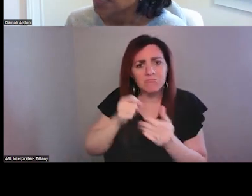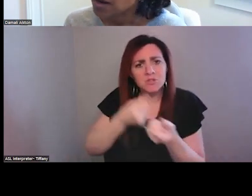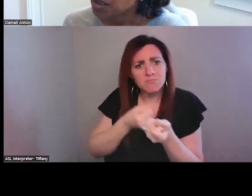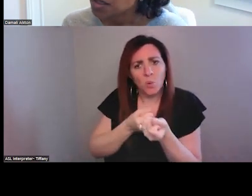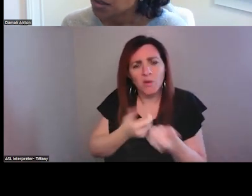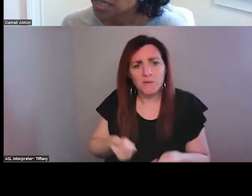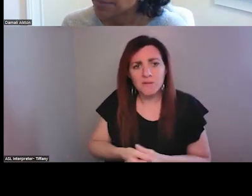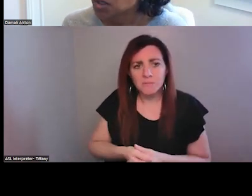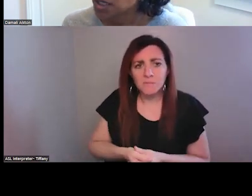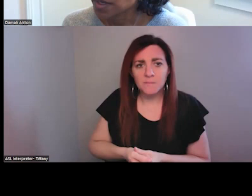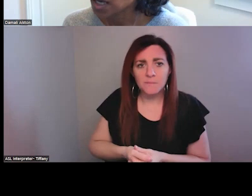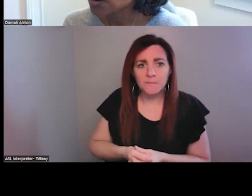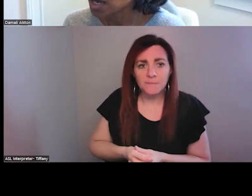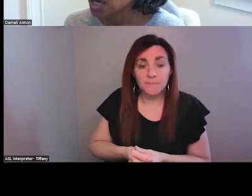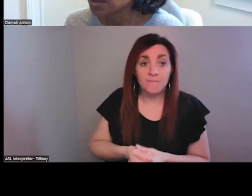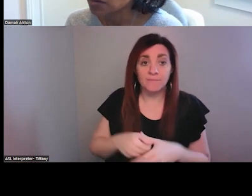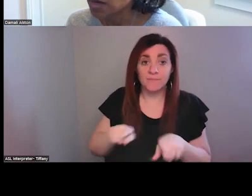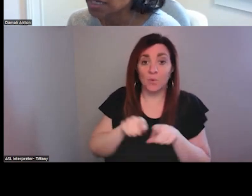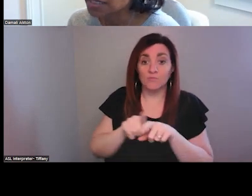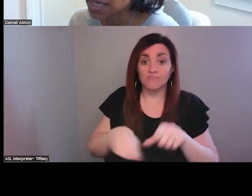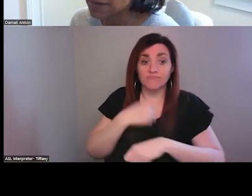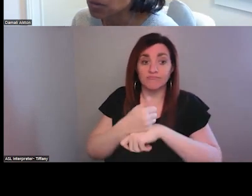THEY ARE ALSO ESTABLISHED A RECOVERY HUB THAT PROVIDES A SAFE AND